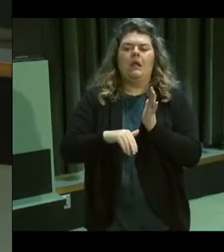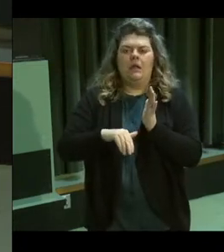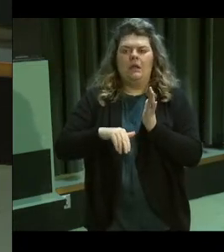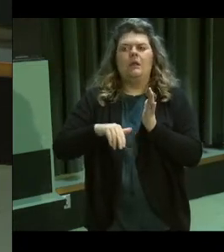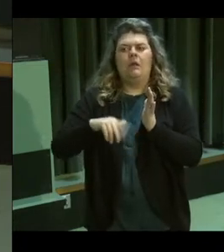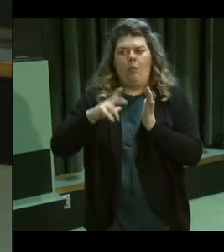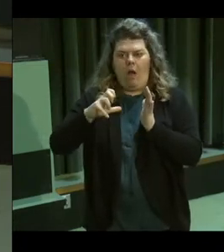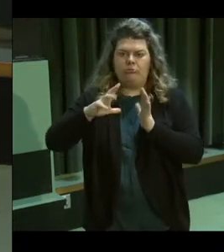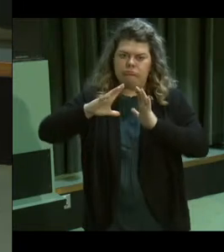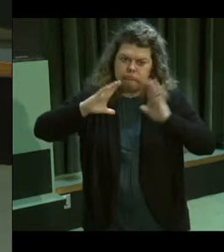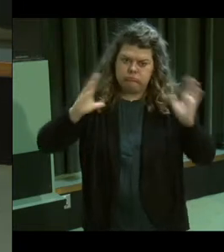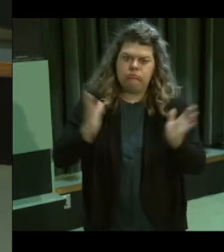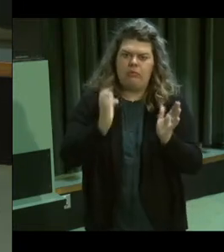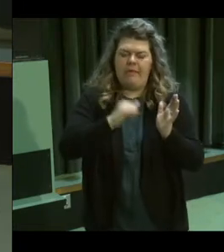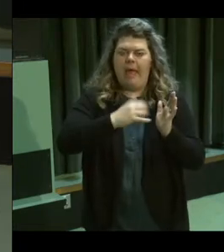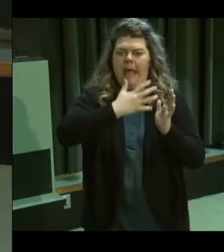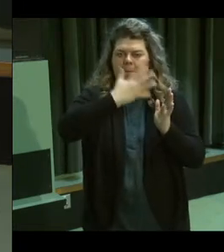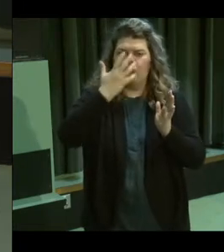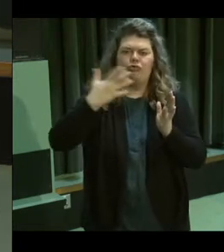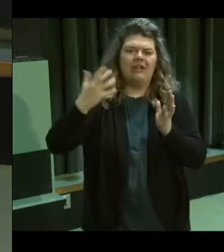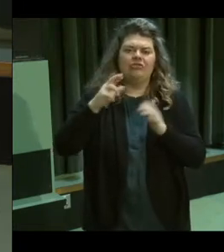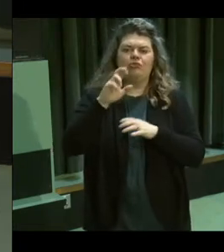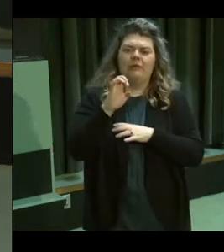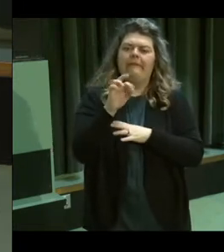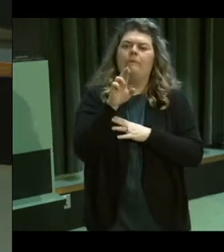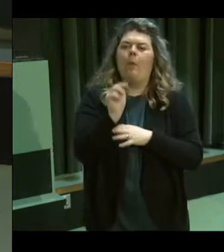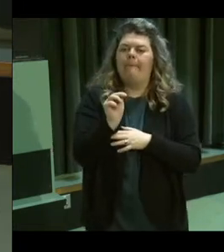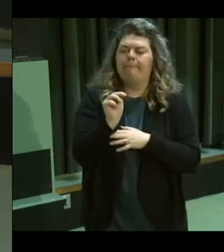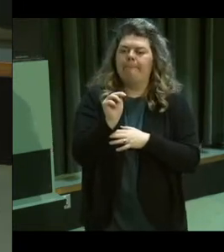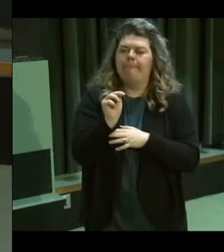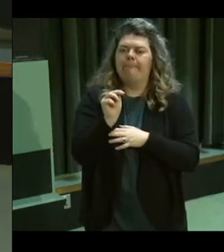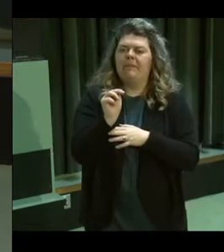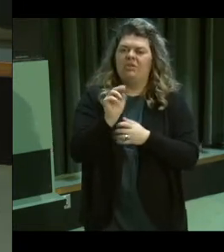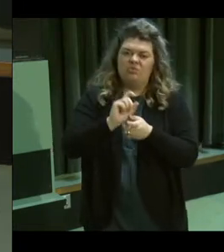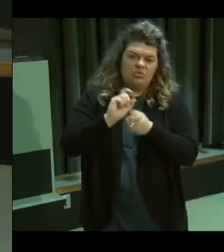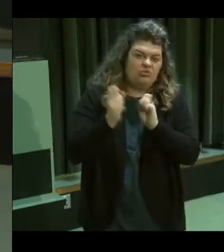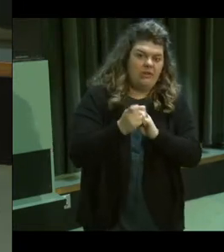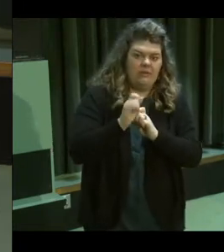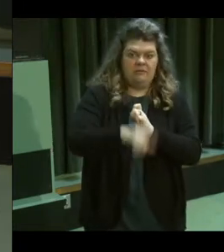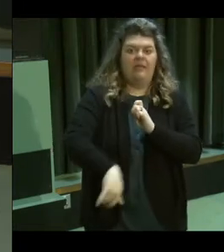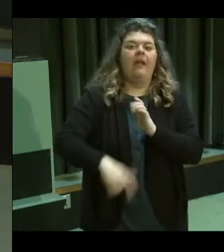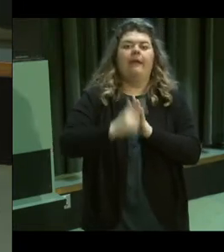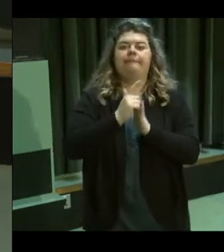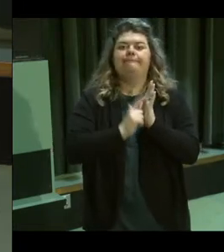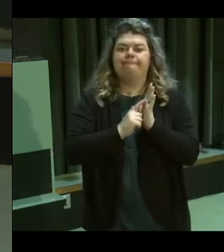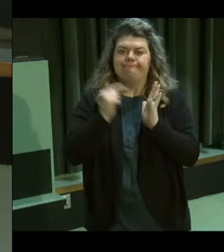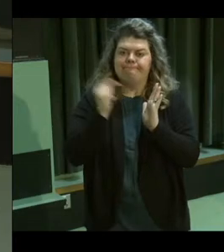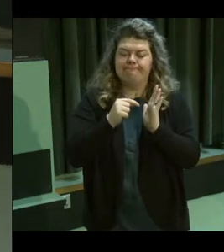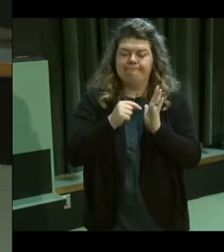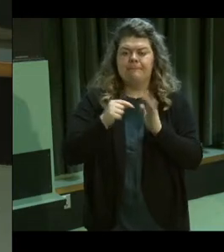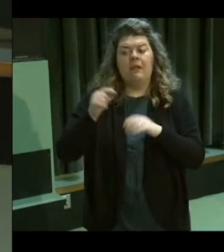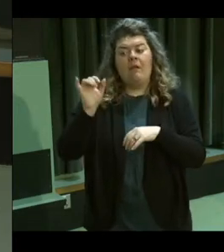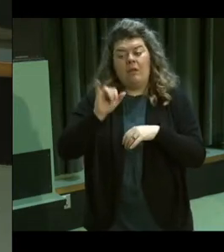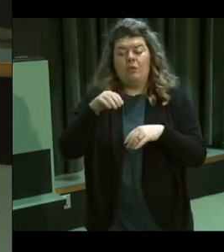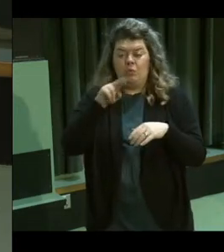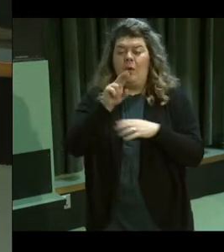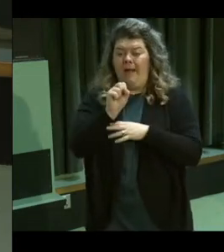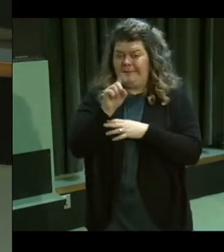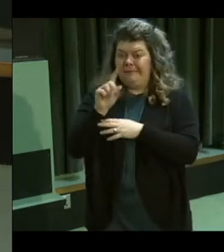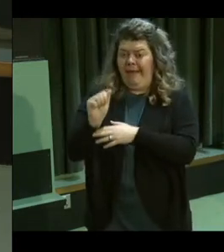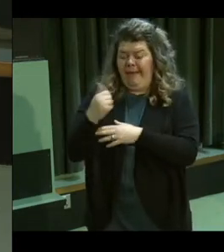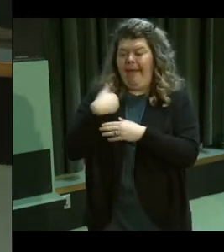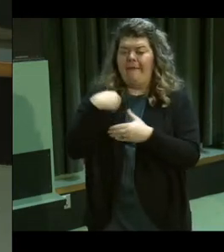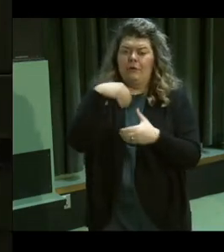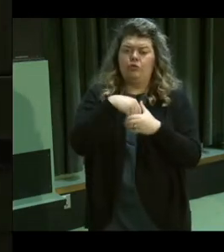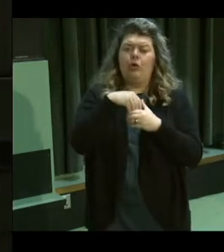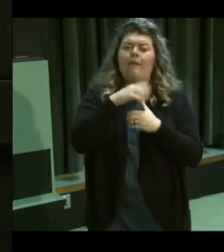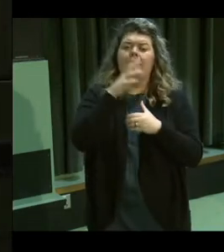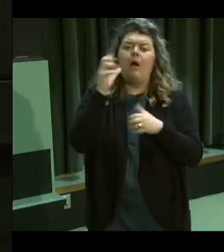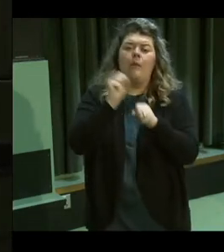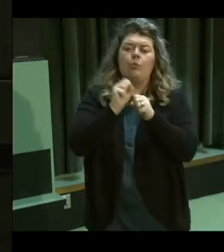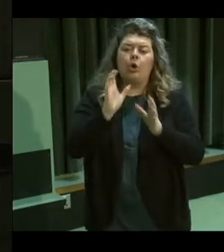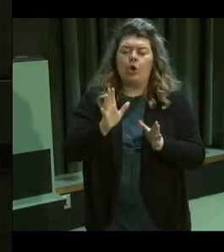immigration reform, he's also